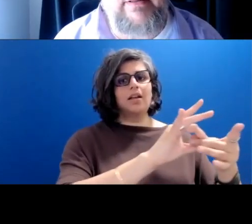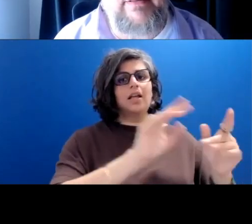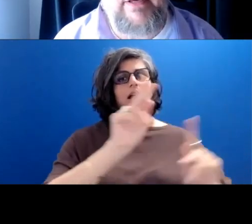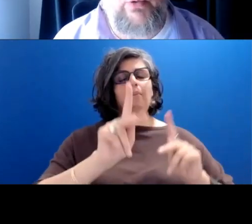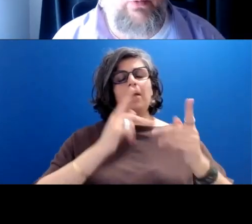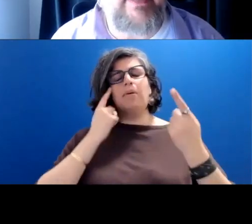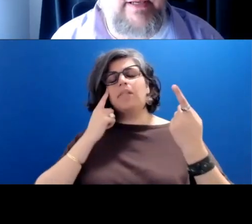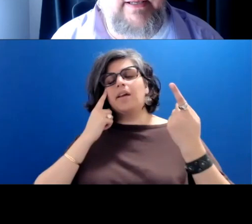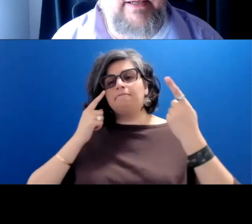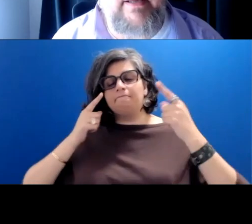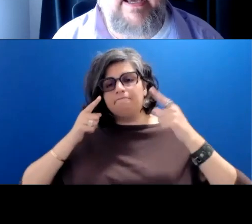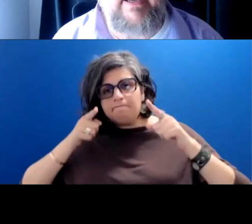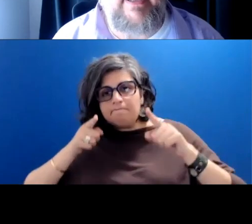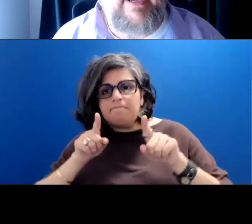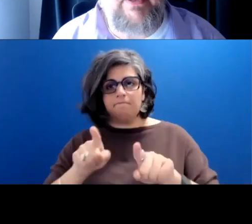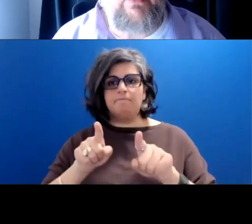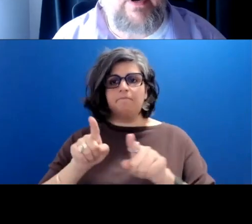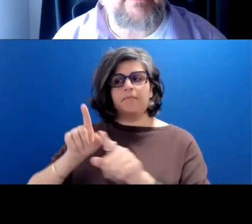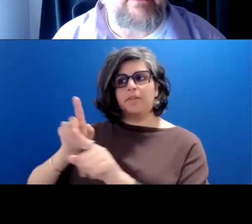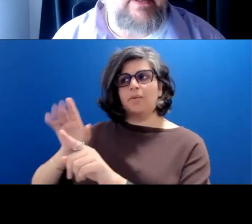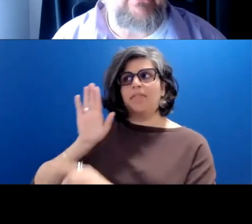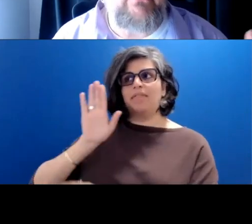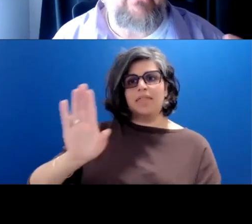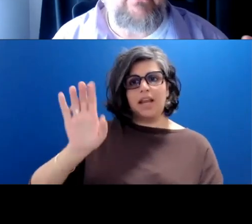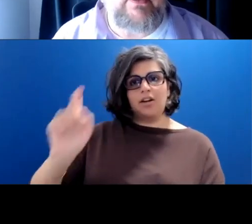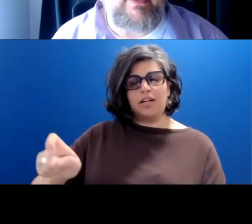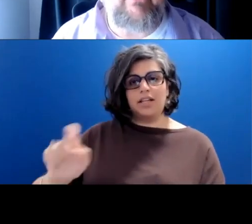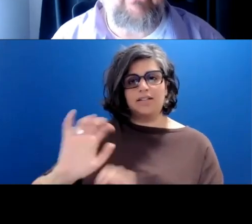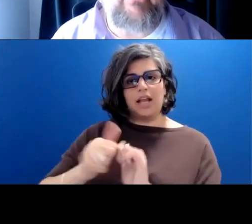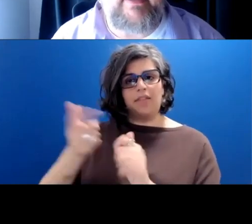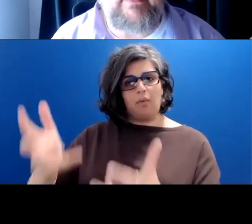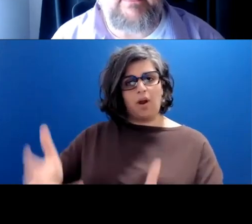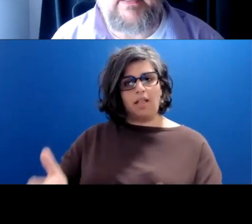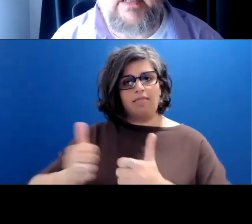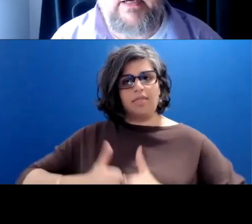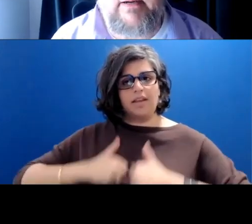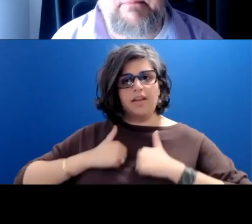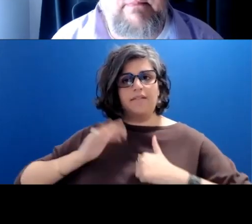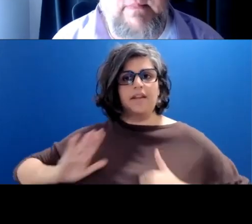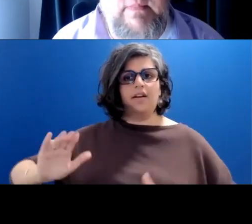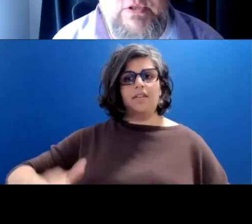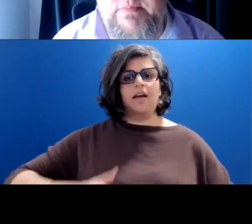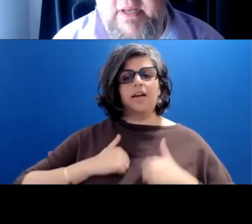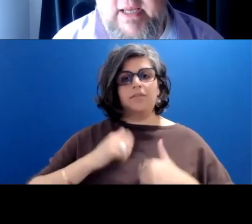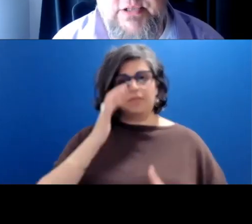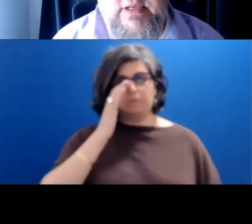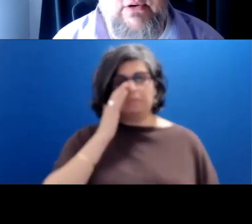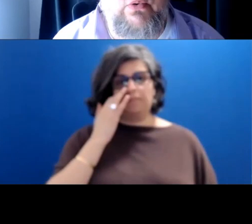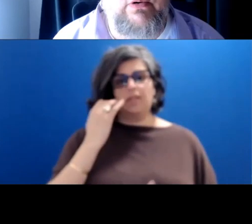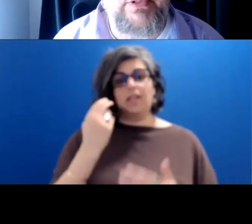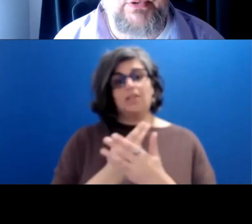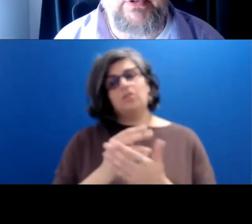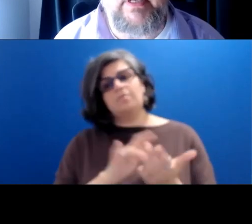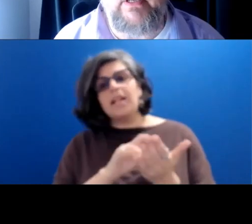with what they need and how they want to live their life and use medication or surgery